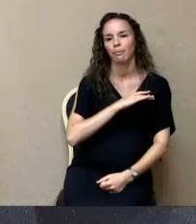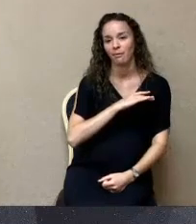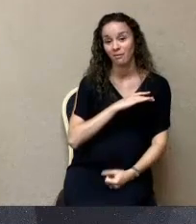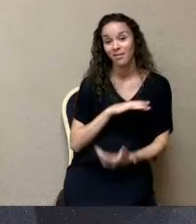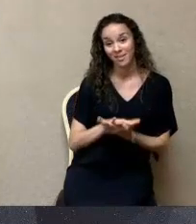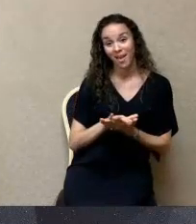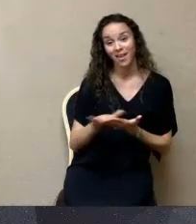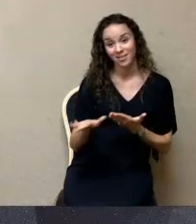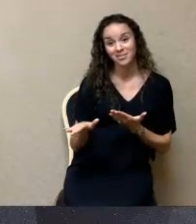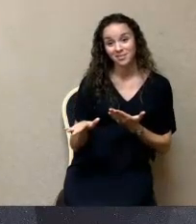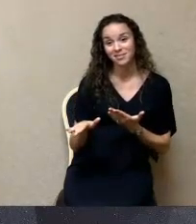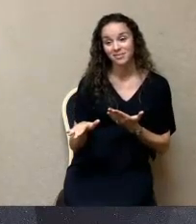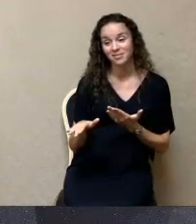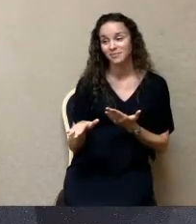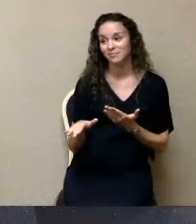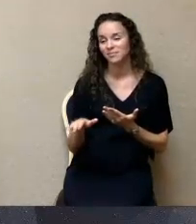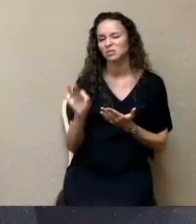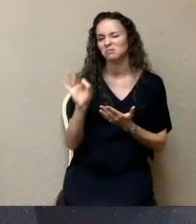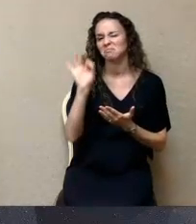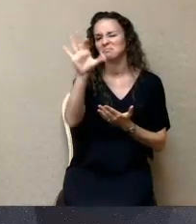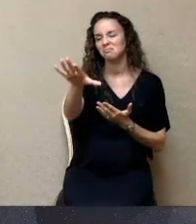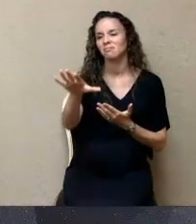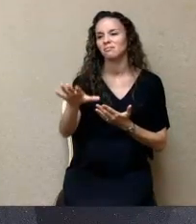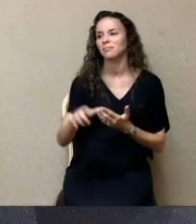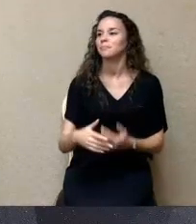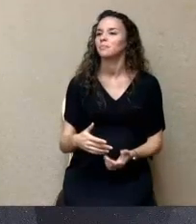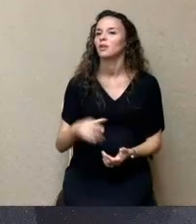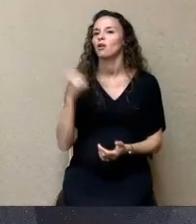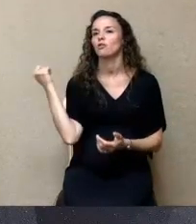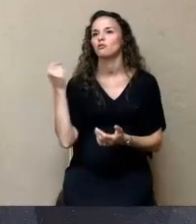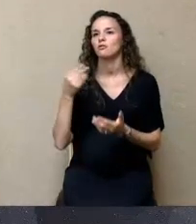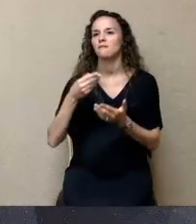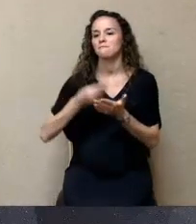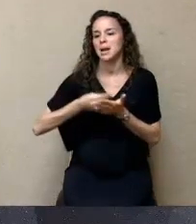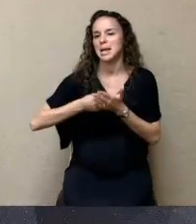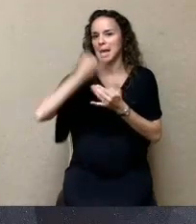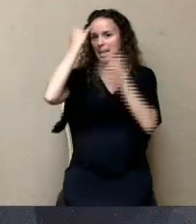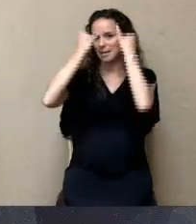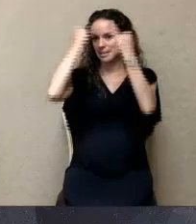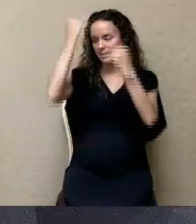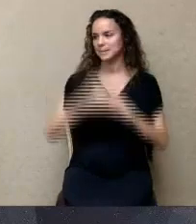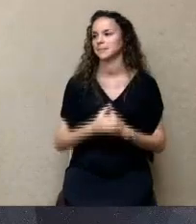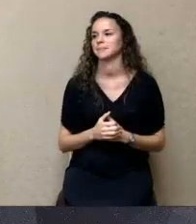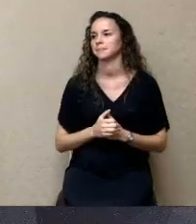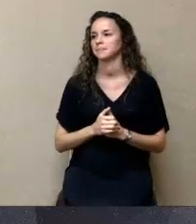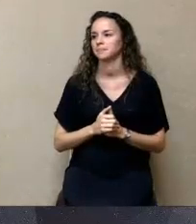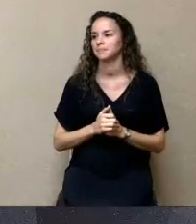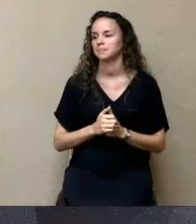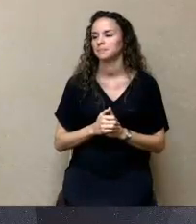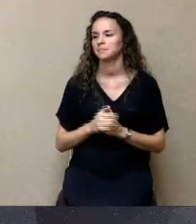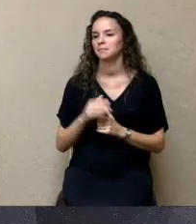So, that's another just a plug for more funding options.